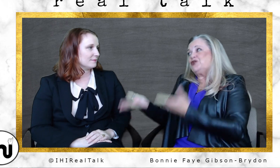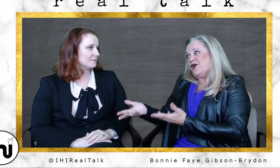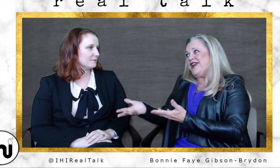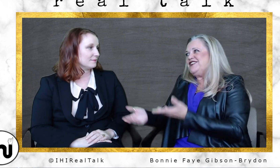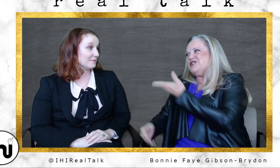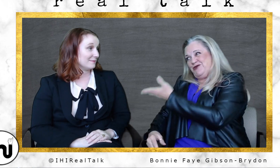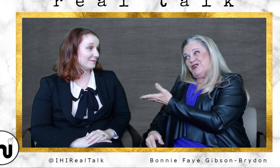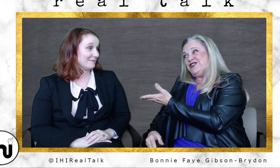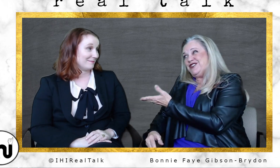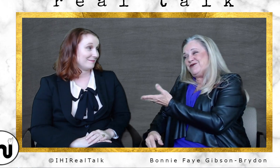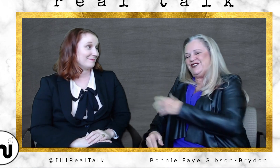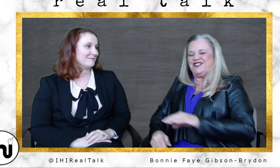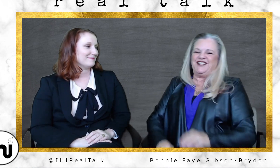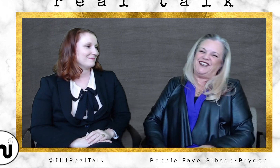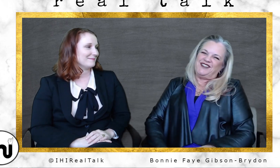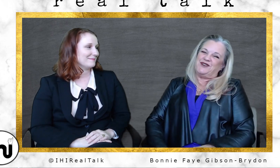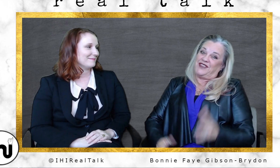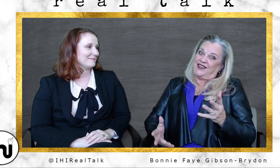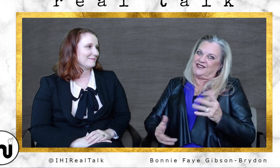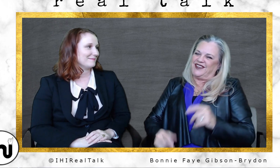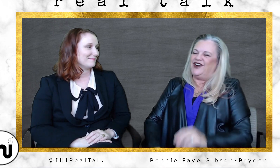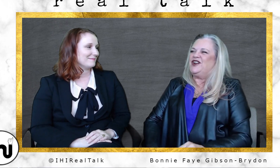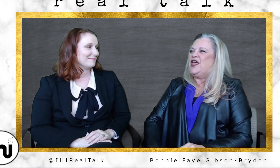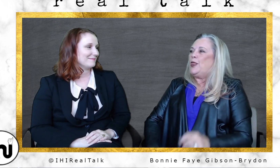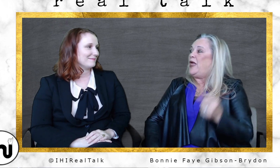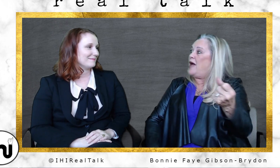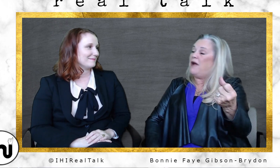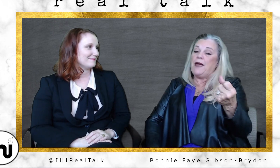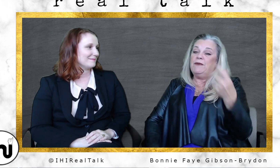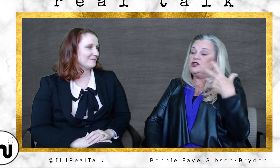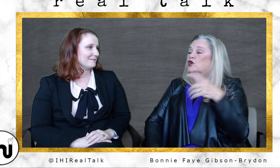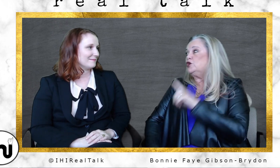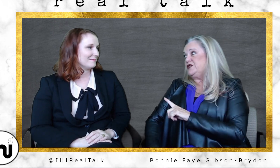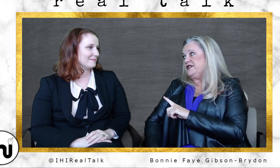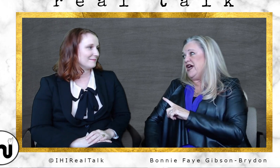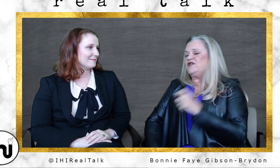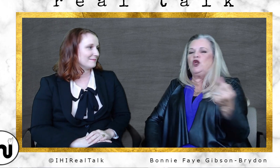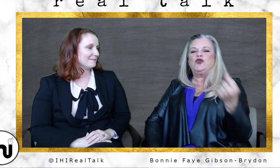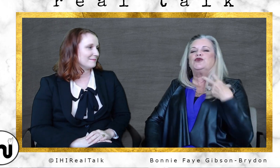I was trained, and you learned this recently with ASL, that my mentor, who was deaf, threw